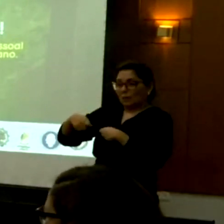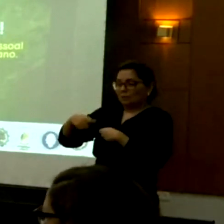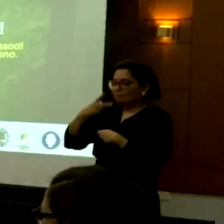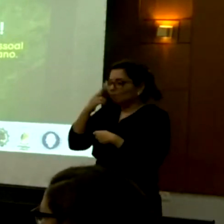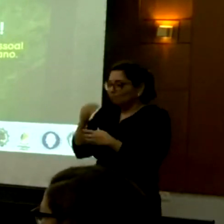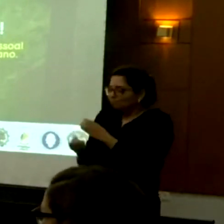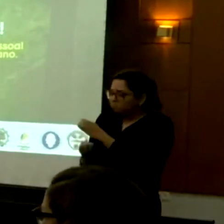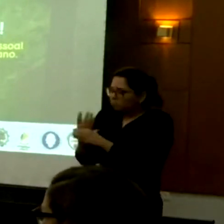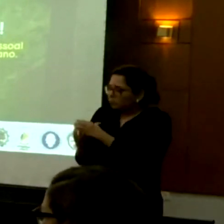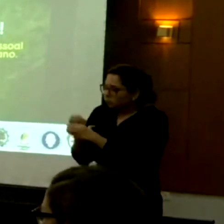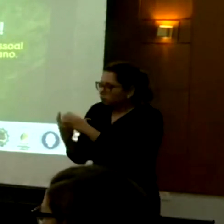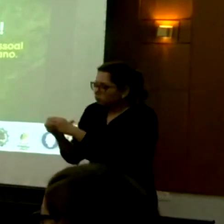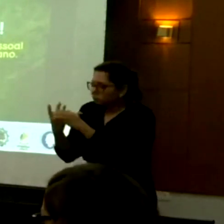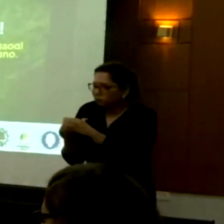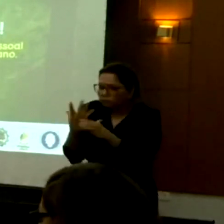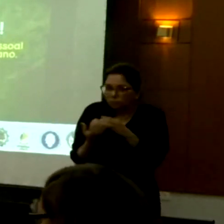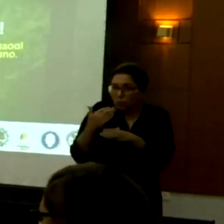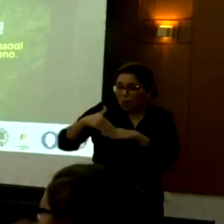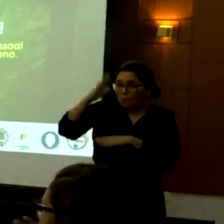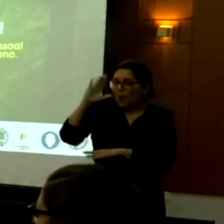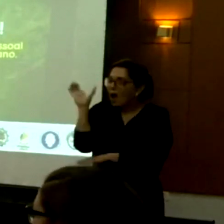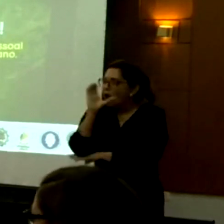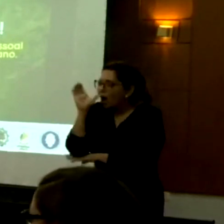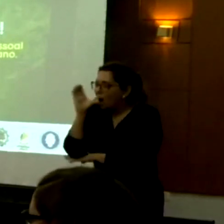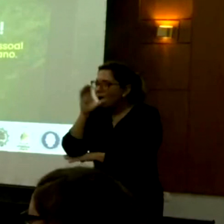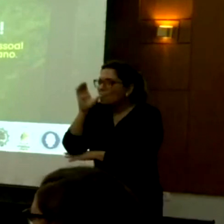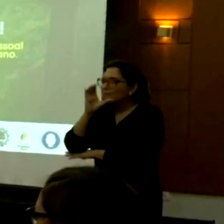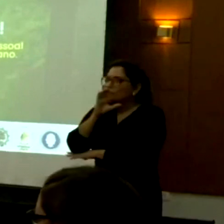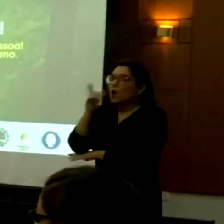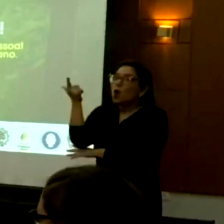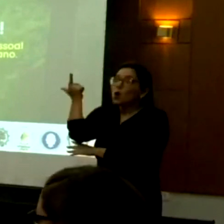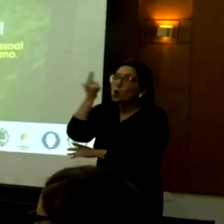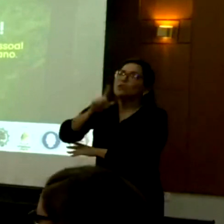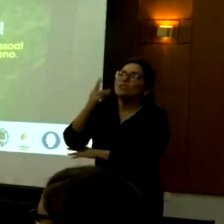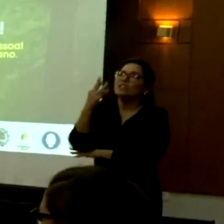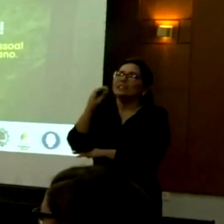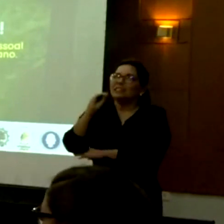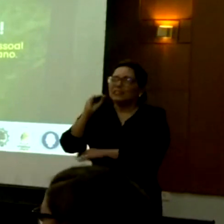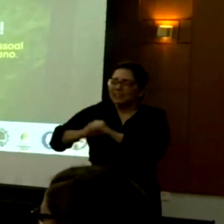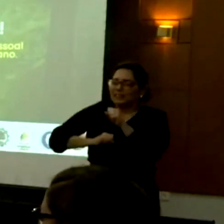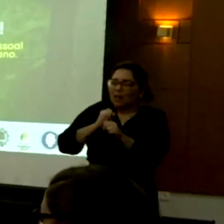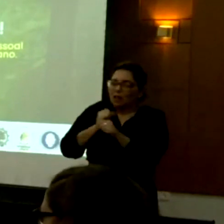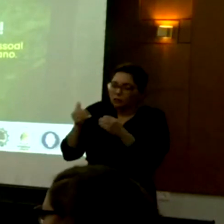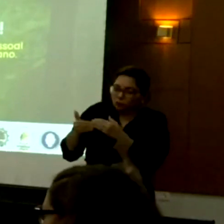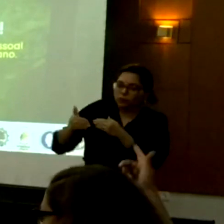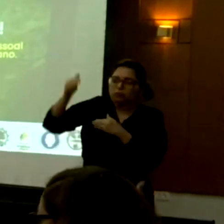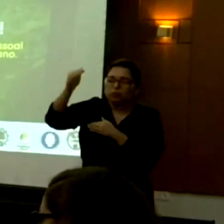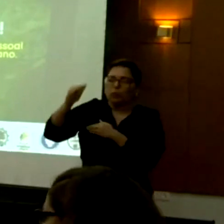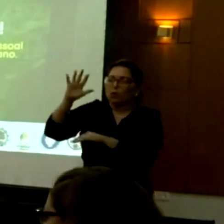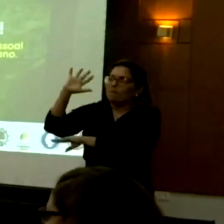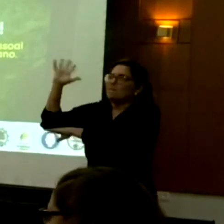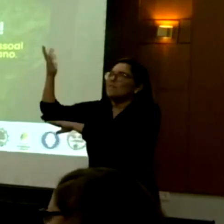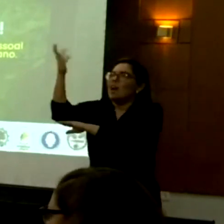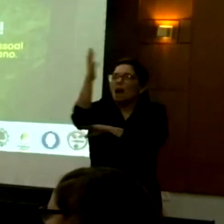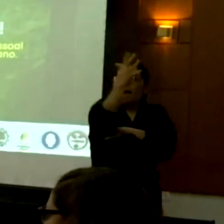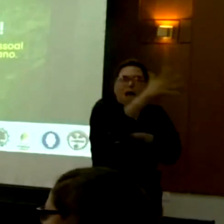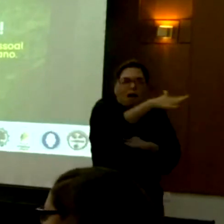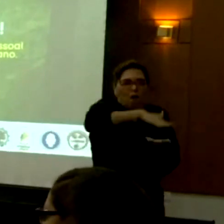of coverage, right, vegetation for this to be achieved